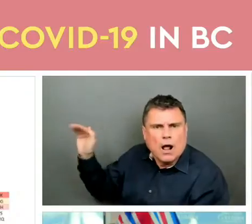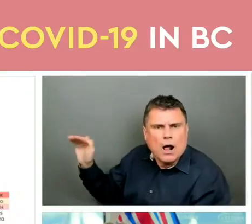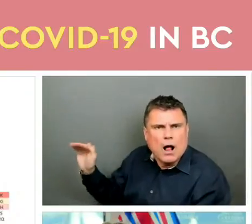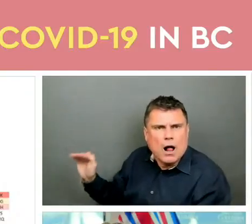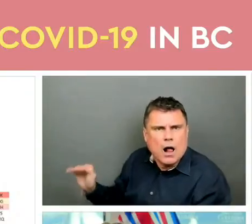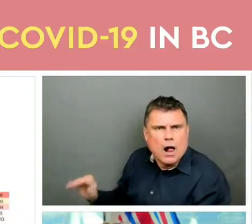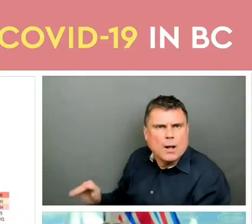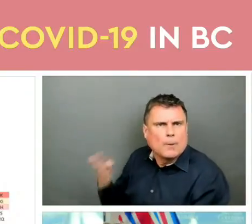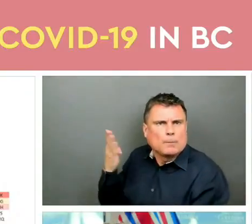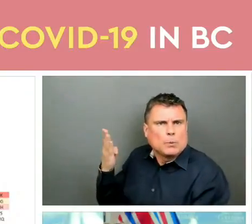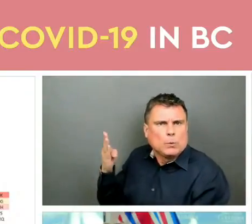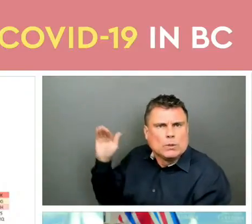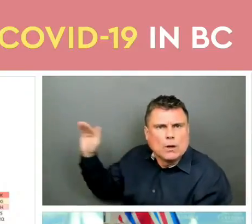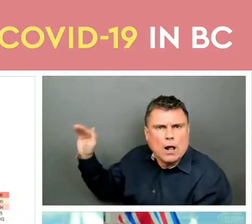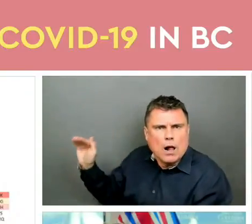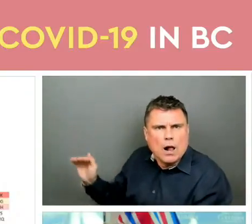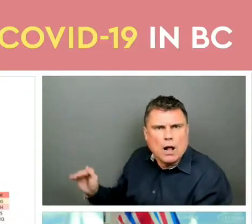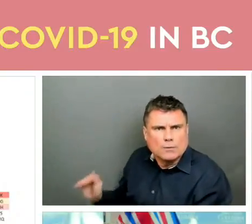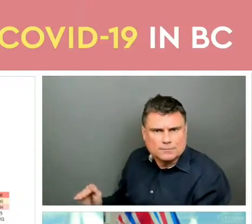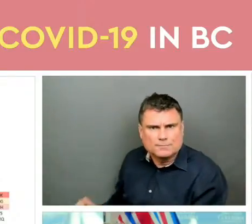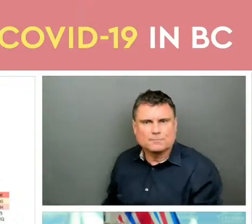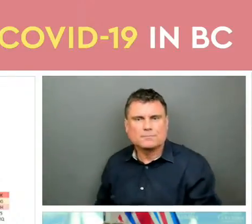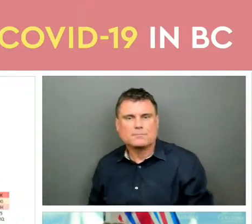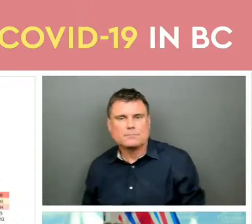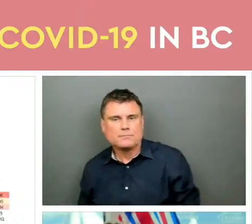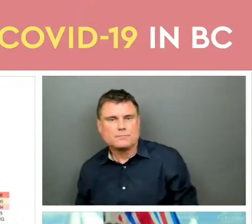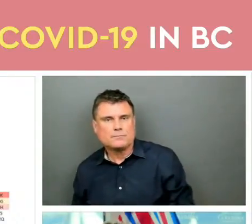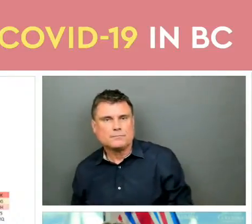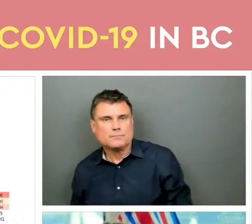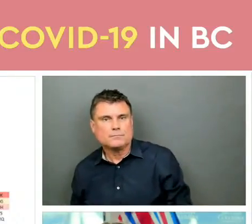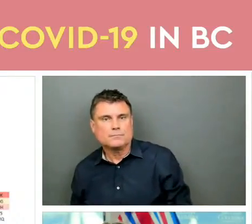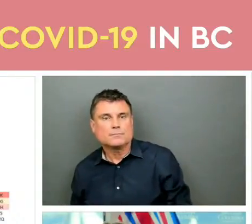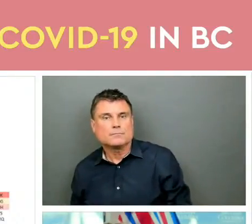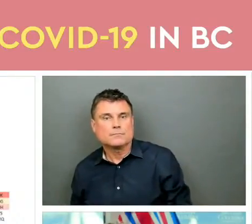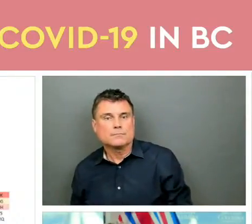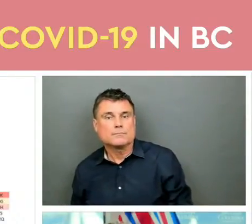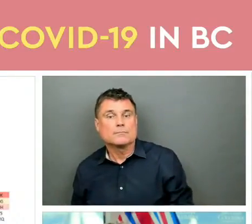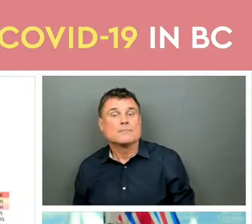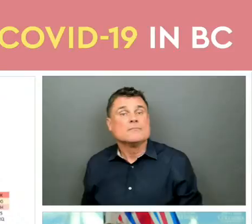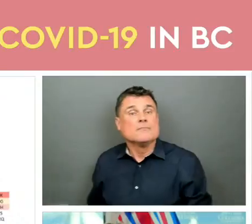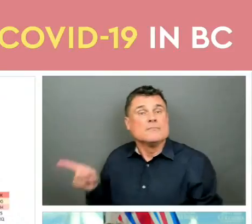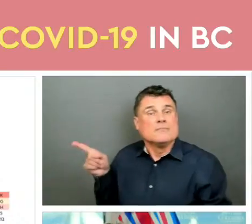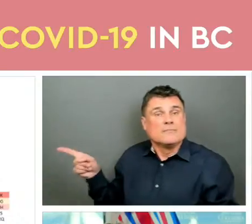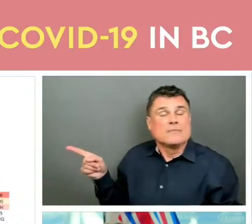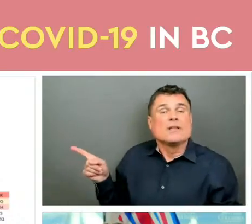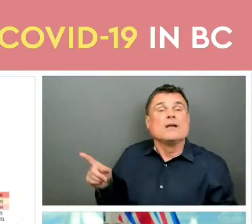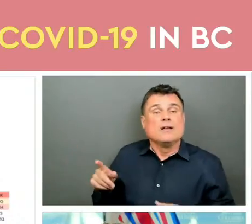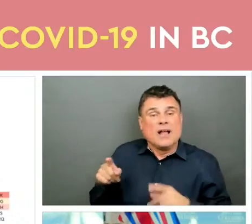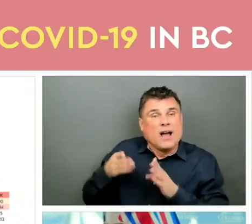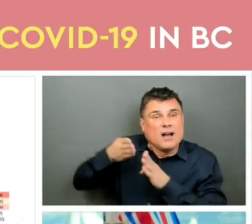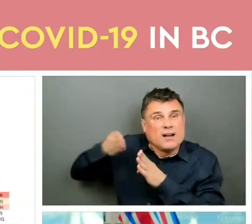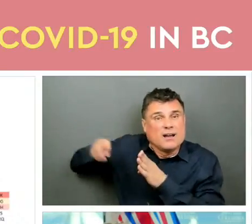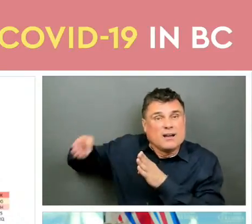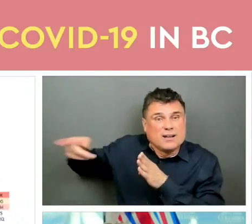These are all profiles, we call them, of VAUR variants we have investigated, that we have concerned about, that